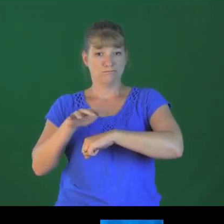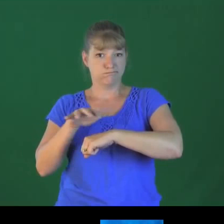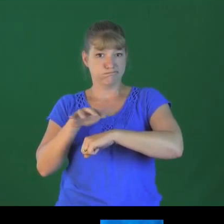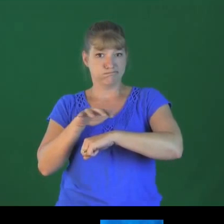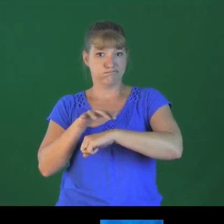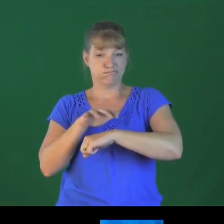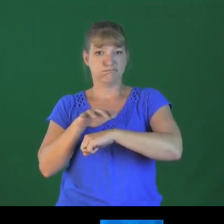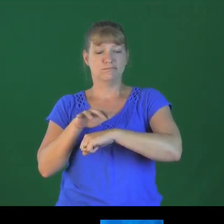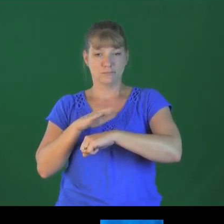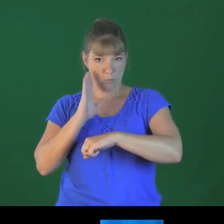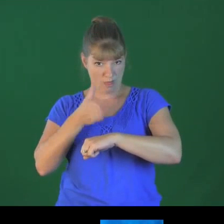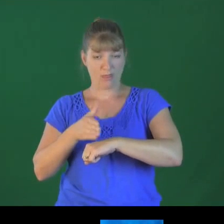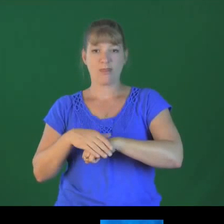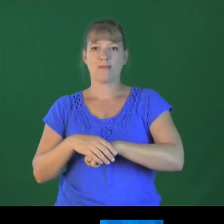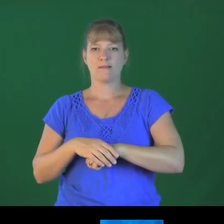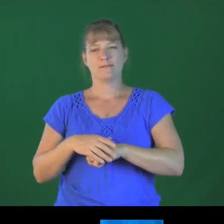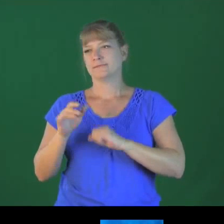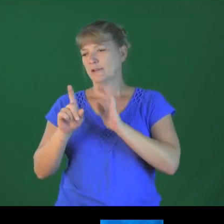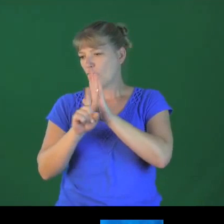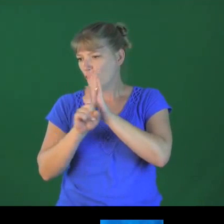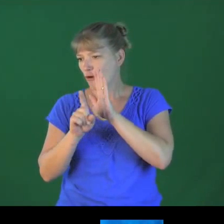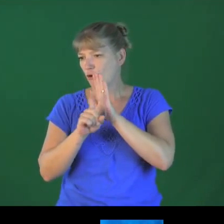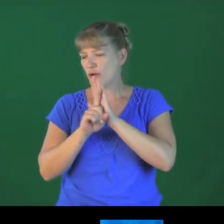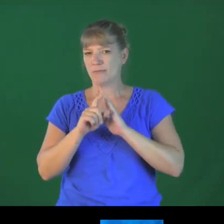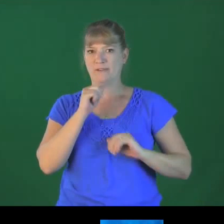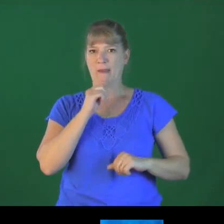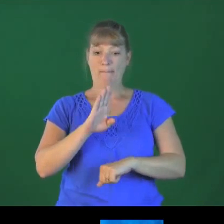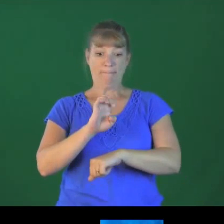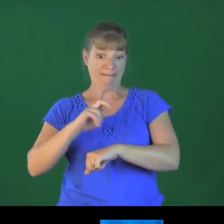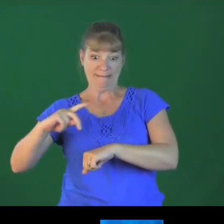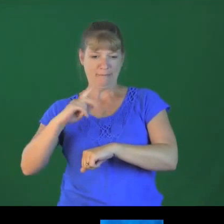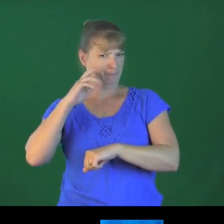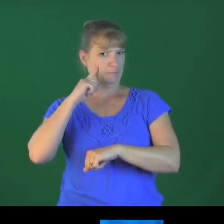that will vibrate as an alarm instead of beeping.